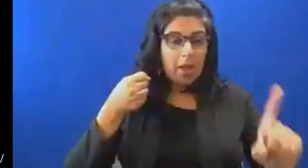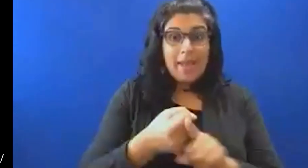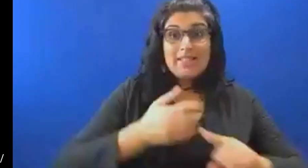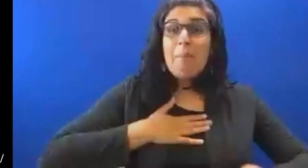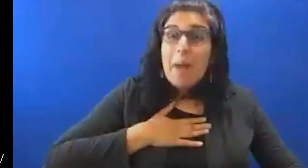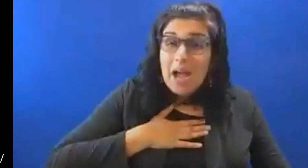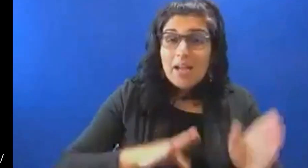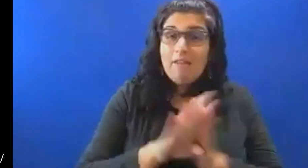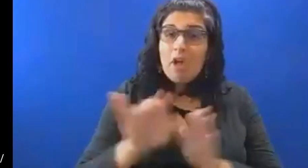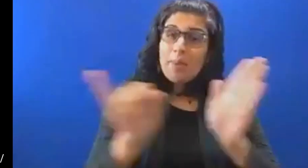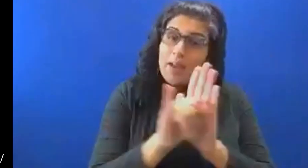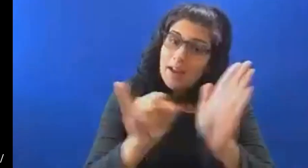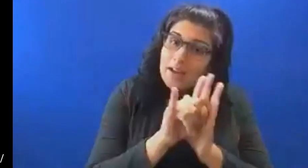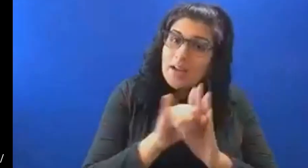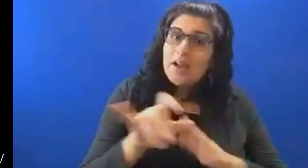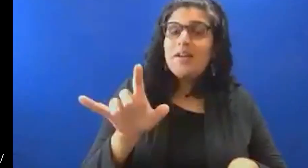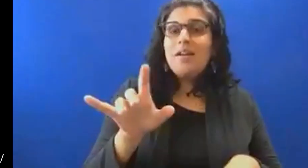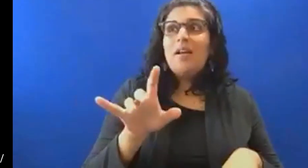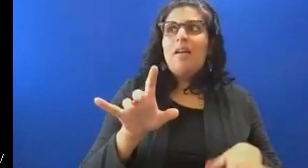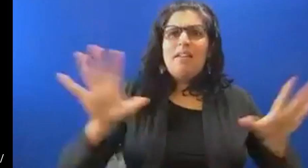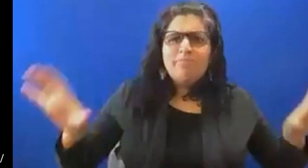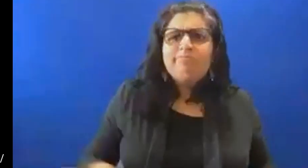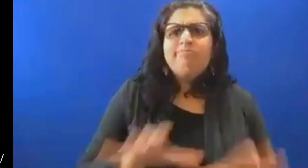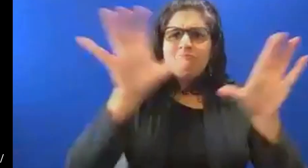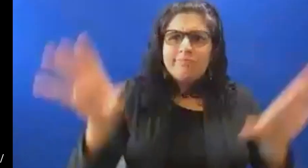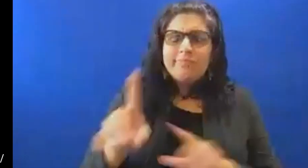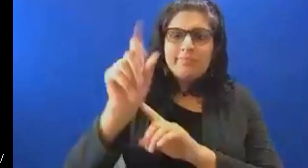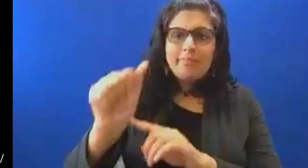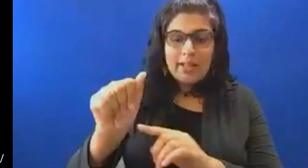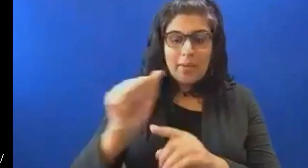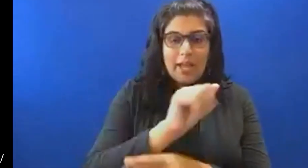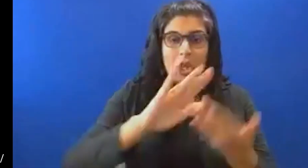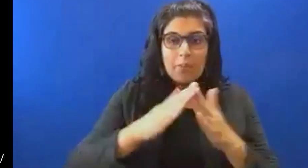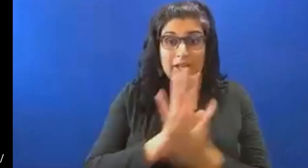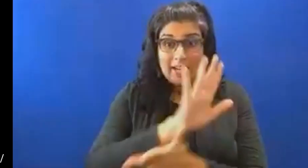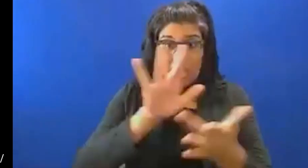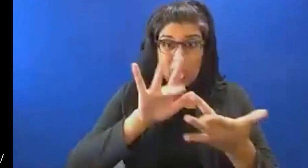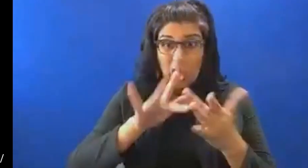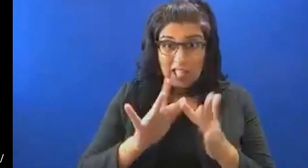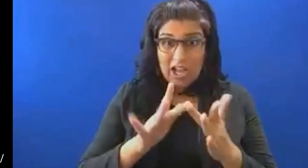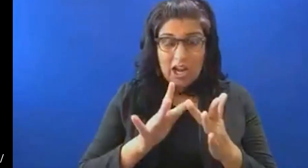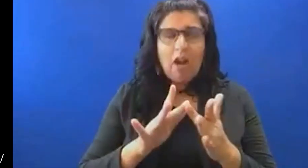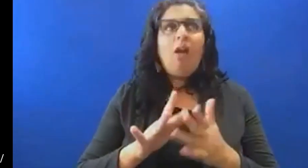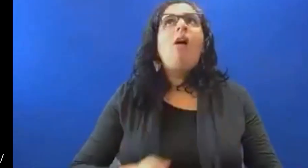Once I really became involved with the disability community online, I was able to better understand my own identity.